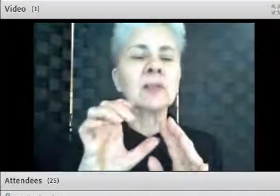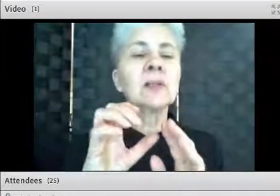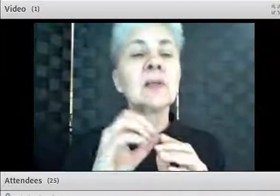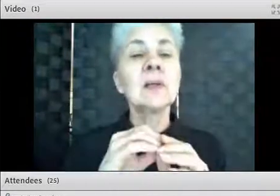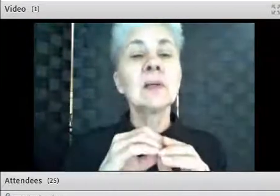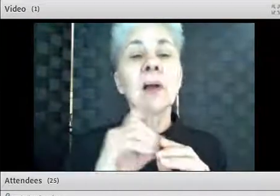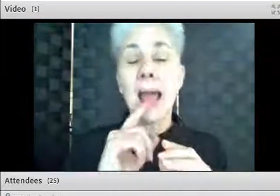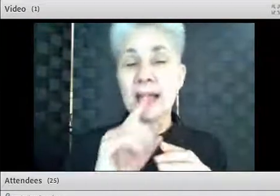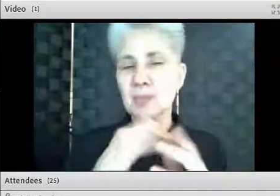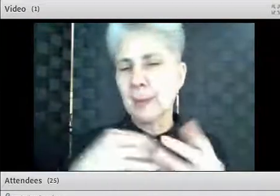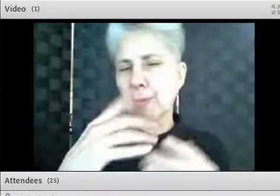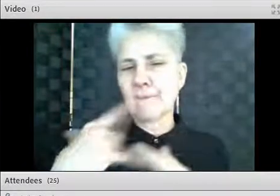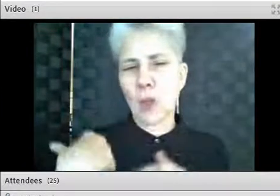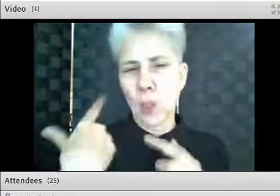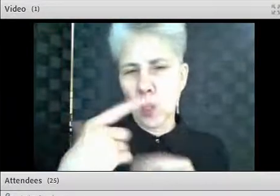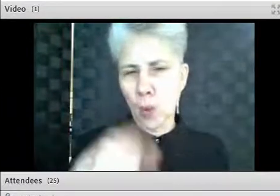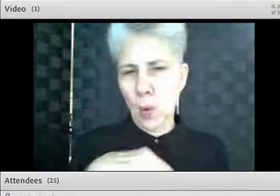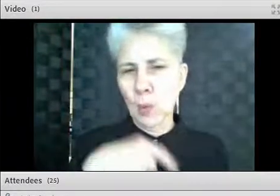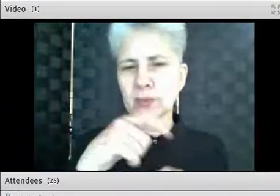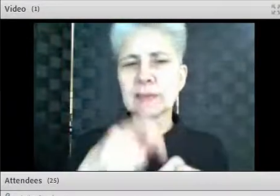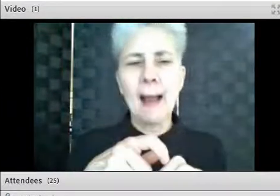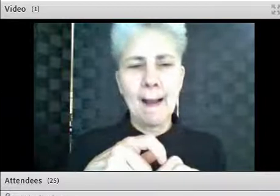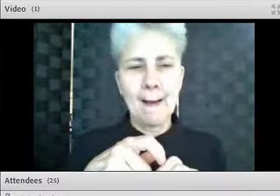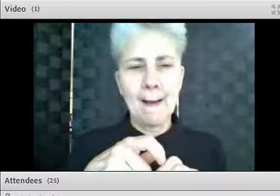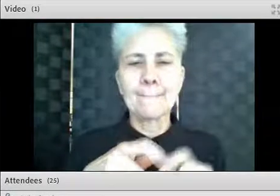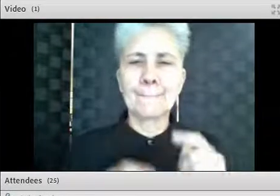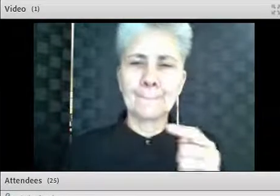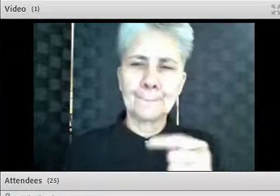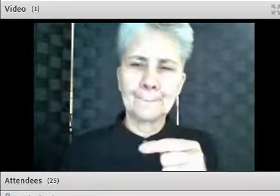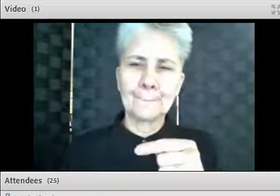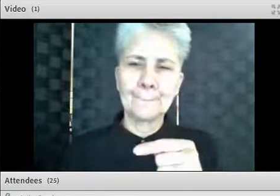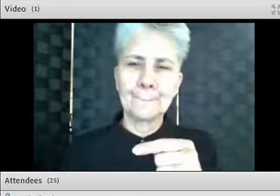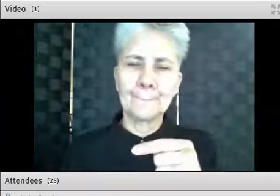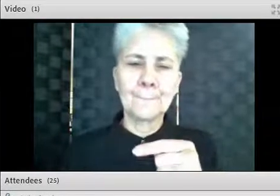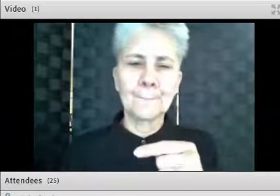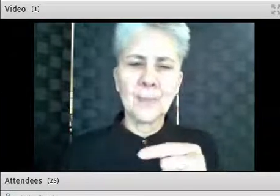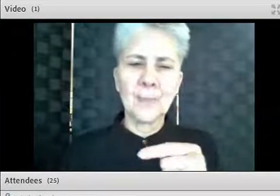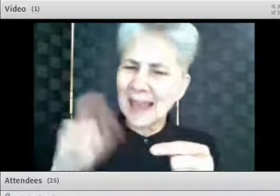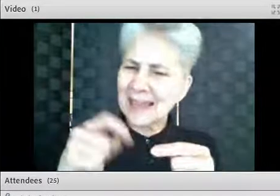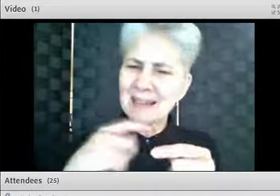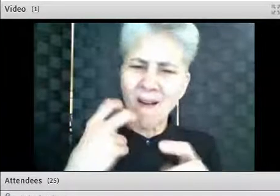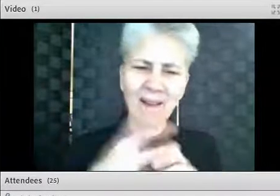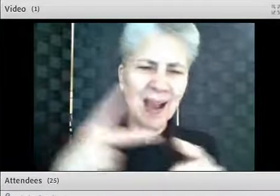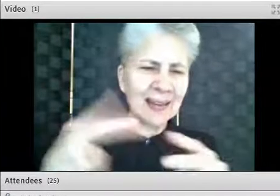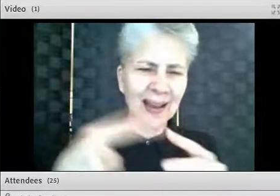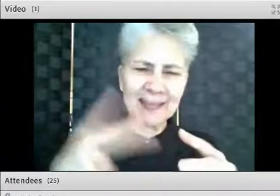I'm going to -- This is driving me bonkers that it's cutting off my text here. Anyway.